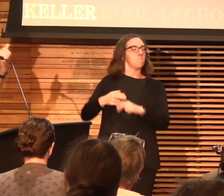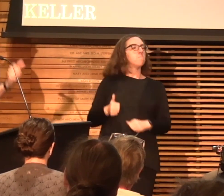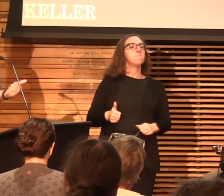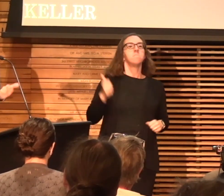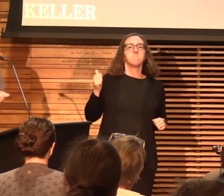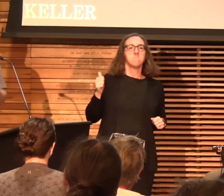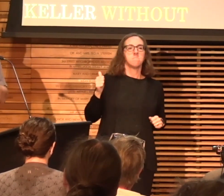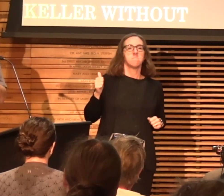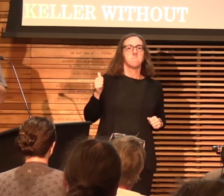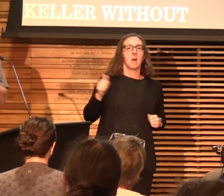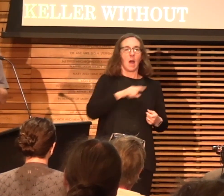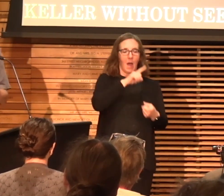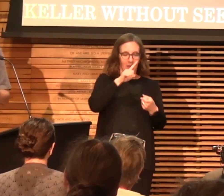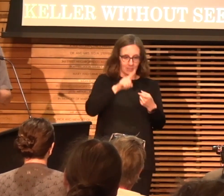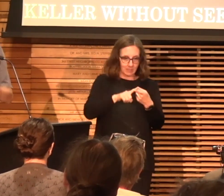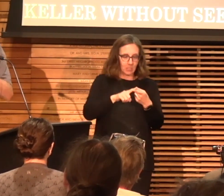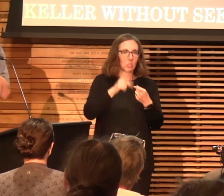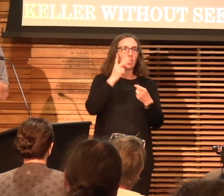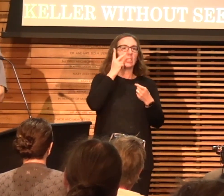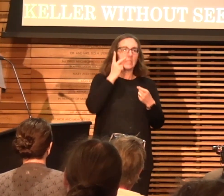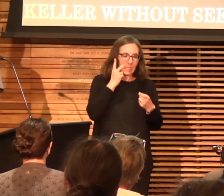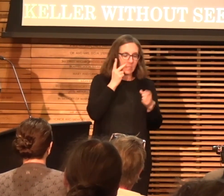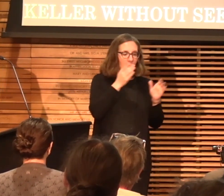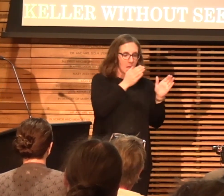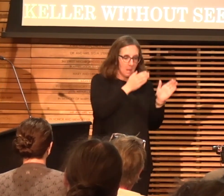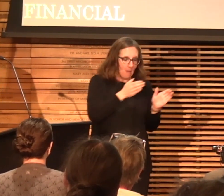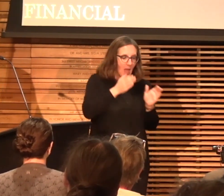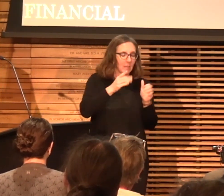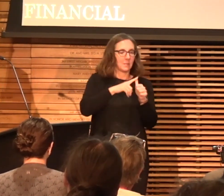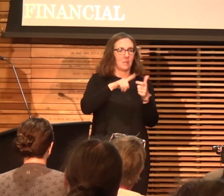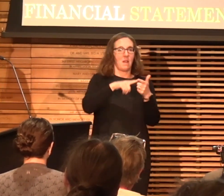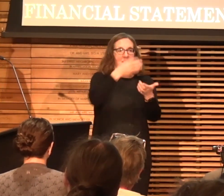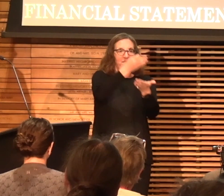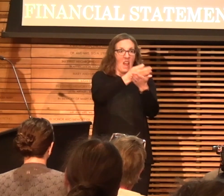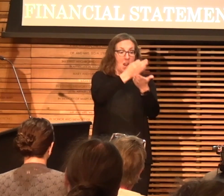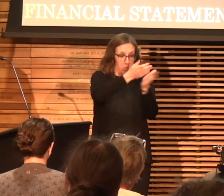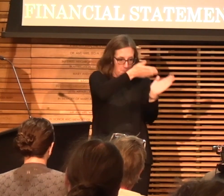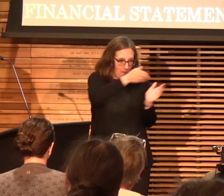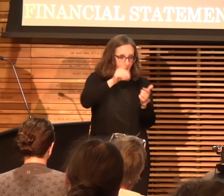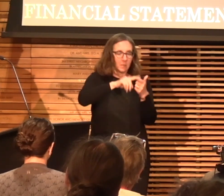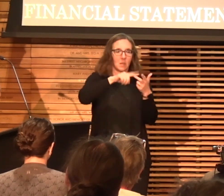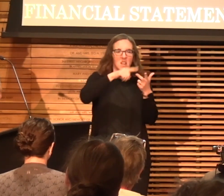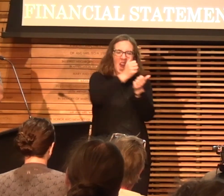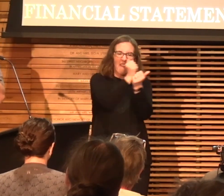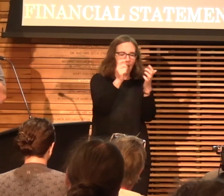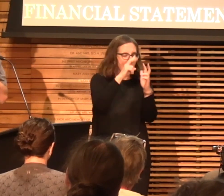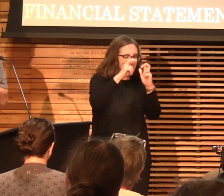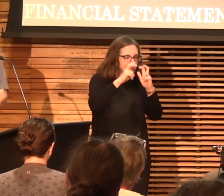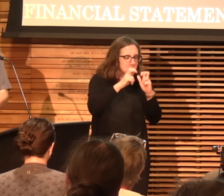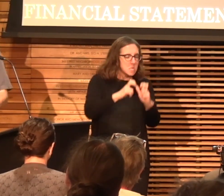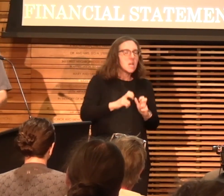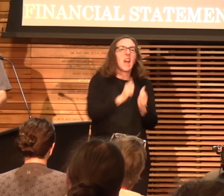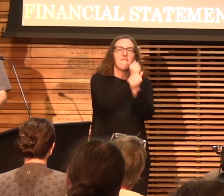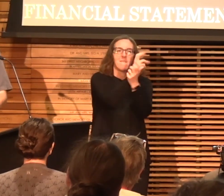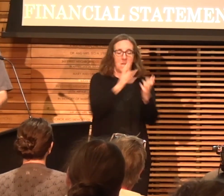without seeing the plans, the financial statements. She always does her homework